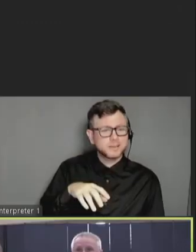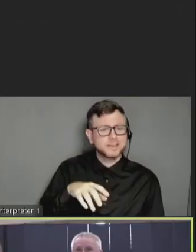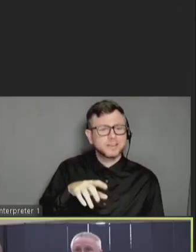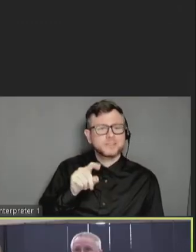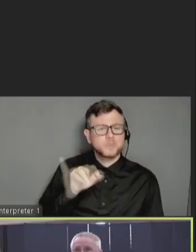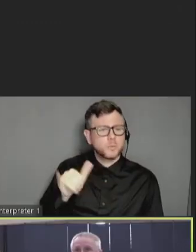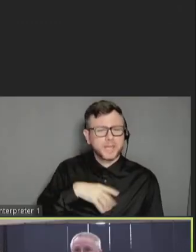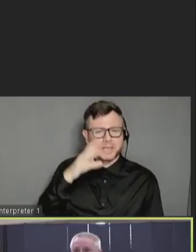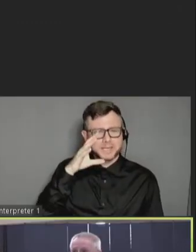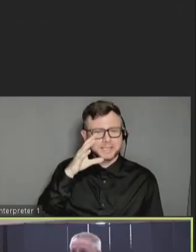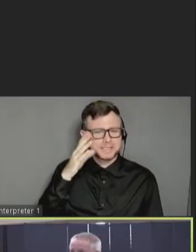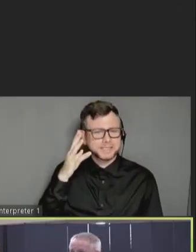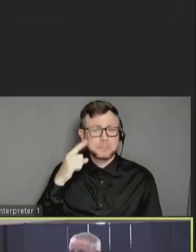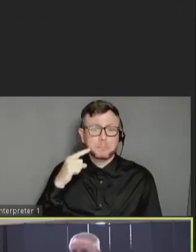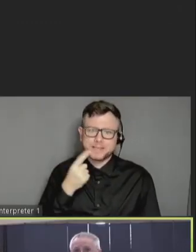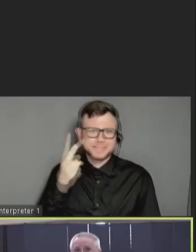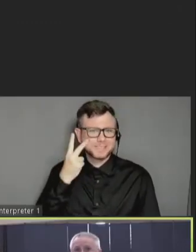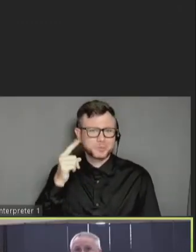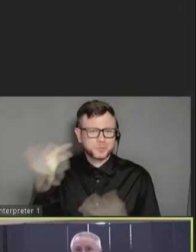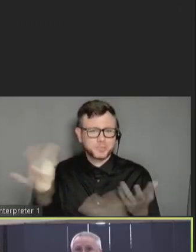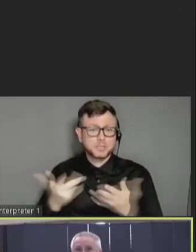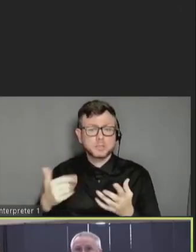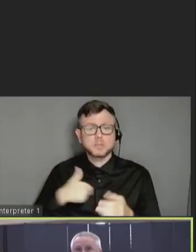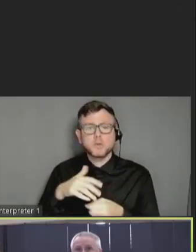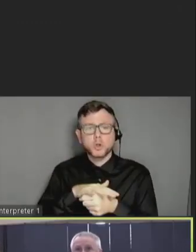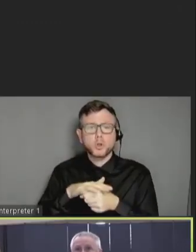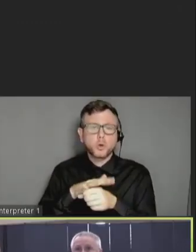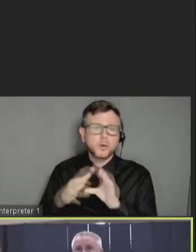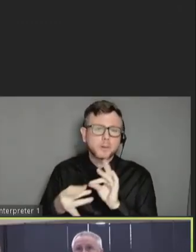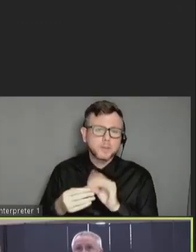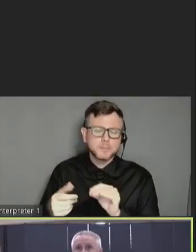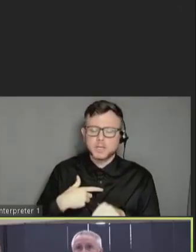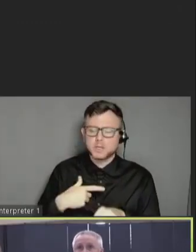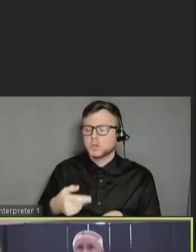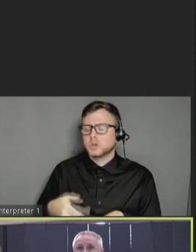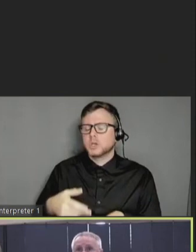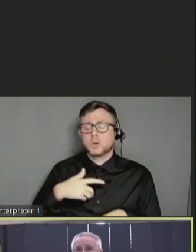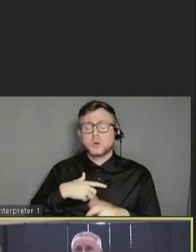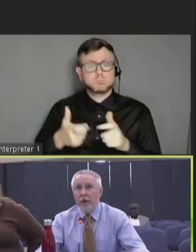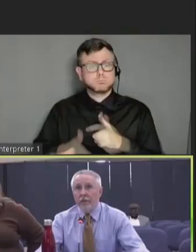room. And just to give you a local anecdote, it's really been a huge step forward having